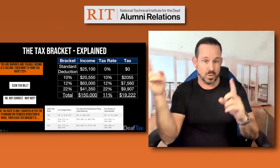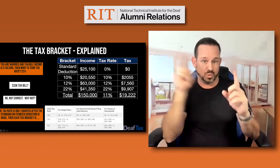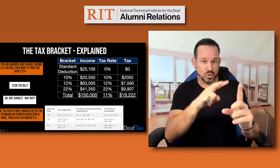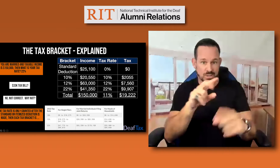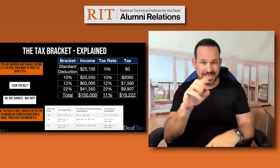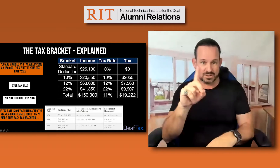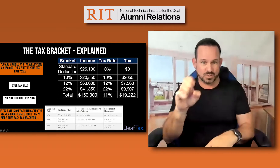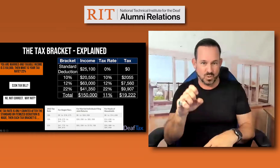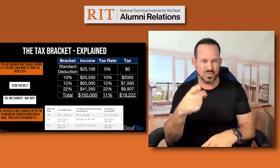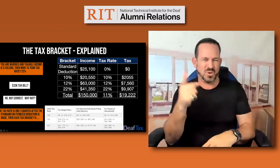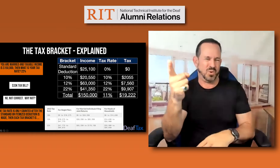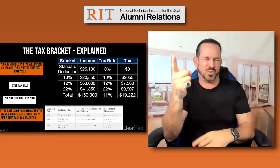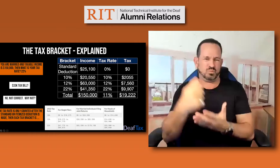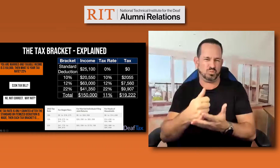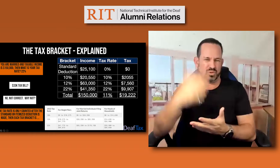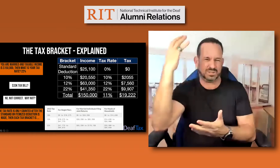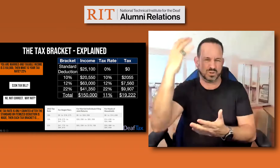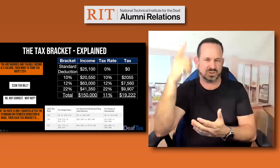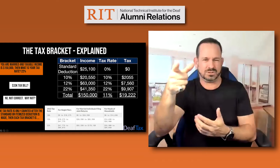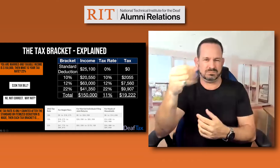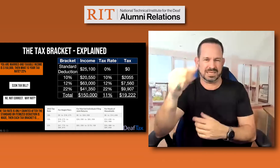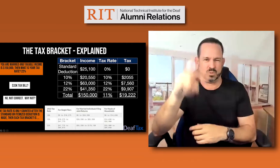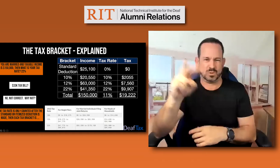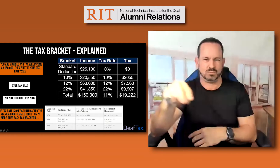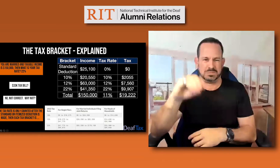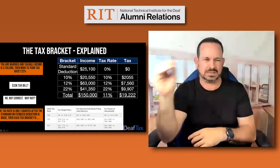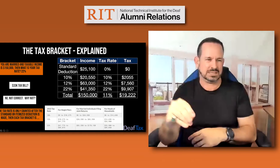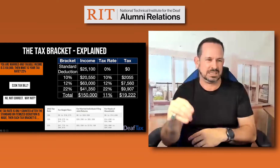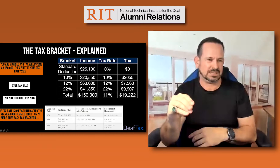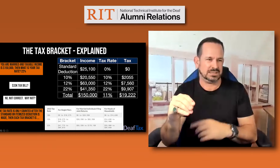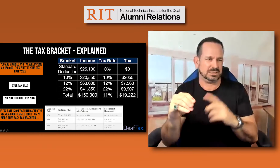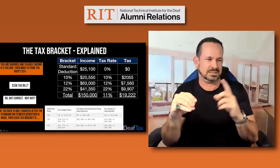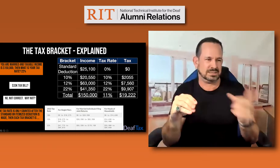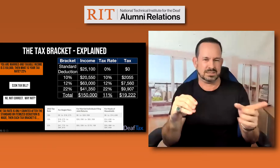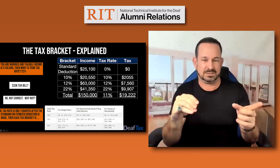Based on their particular tax bracket and code,